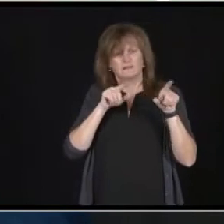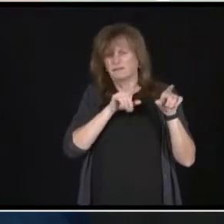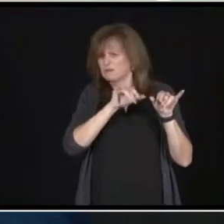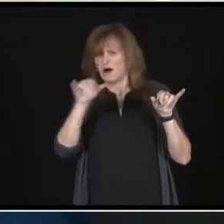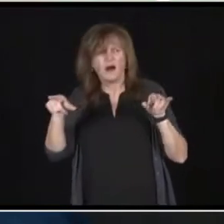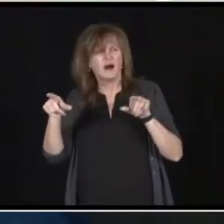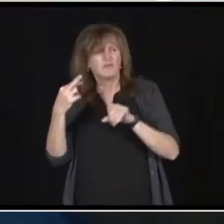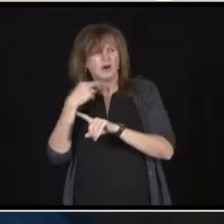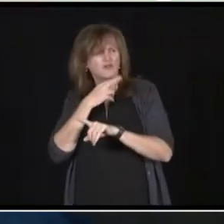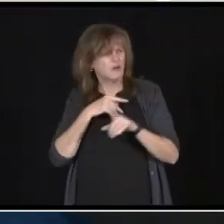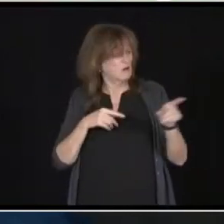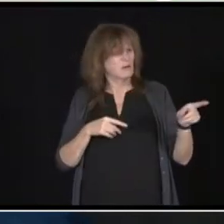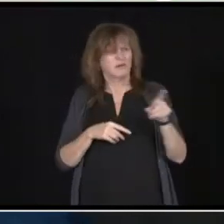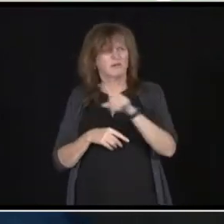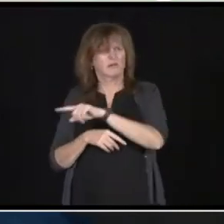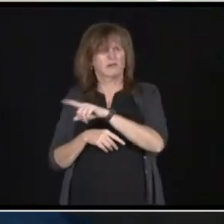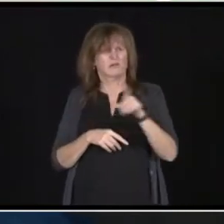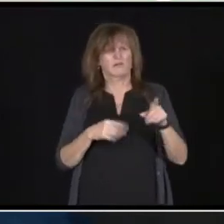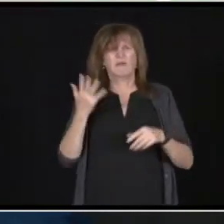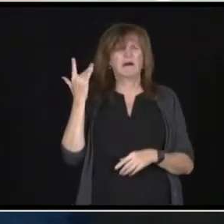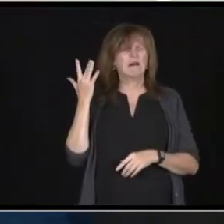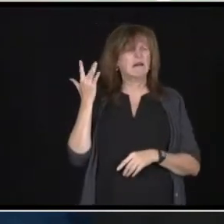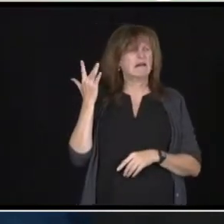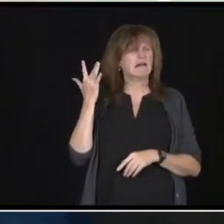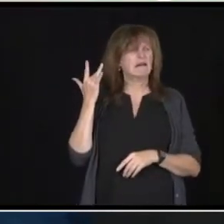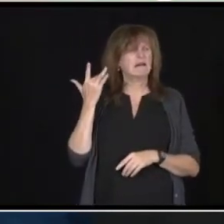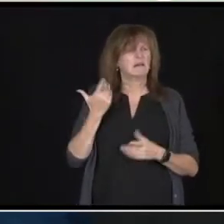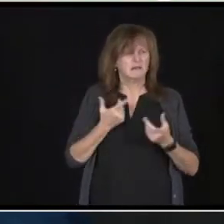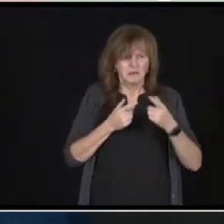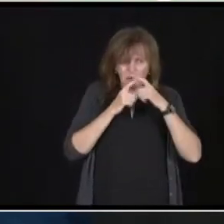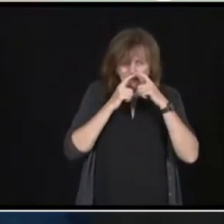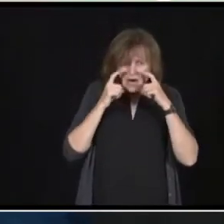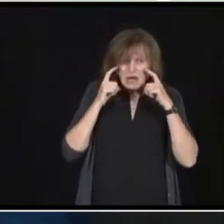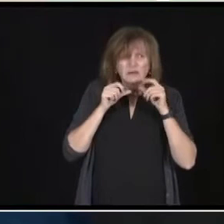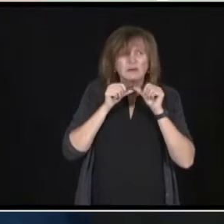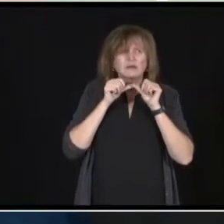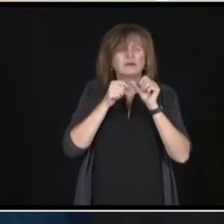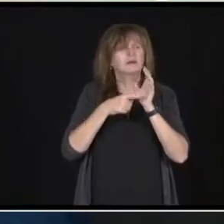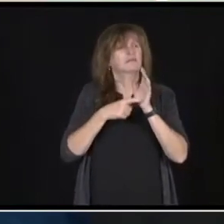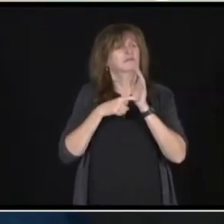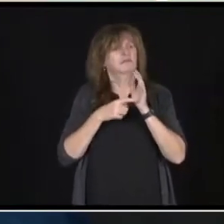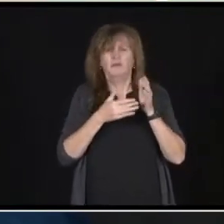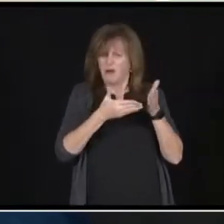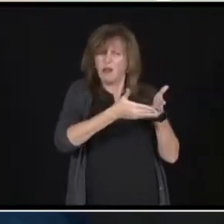fitness facilities that is, being grouped with restaurants and why I had to close my business again?